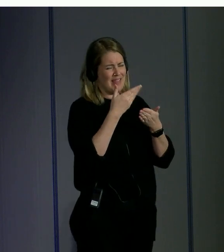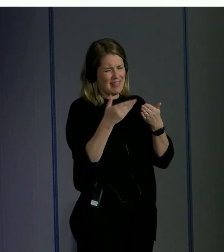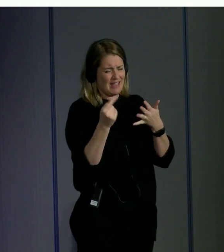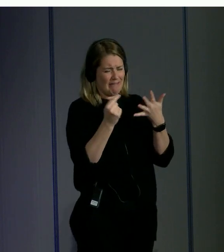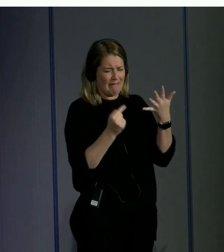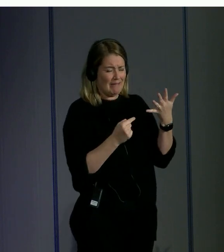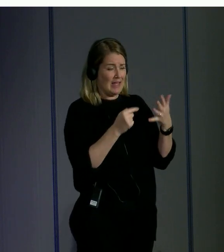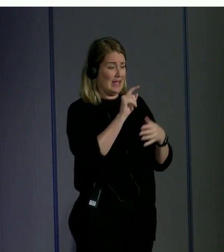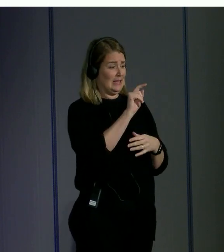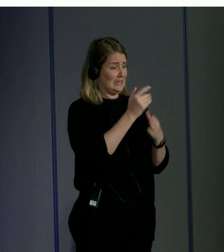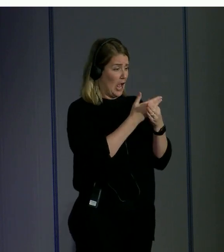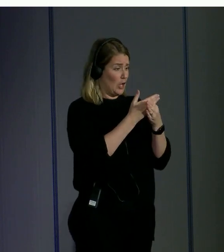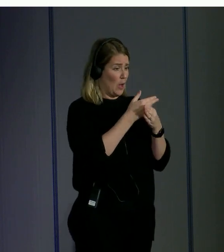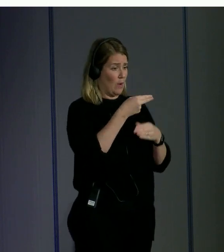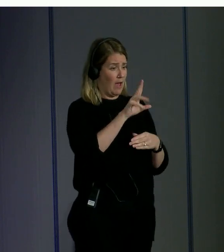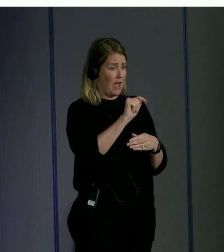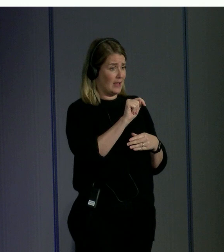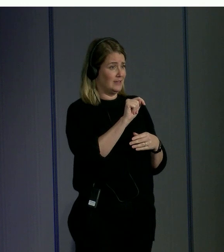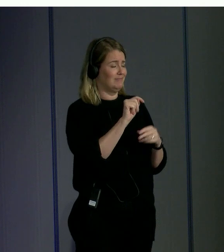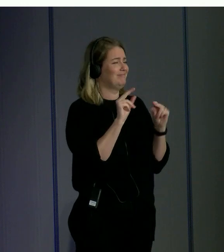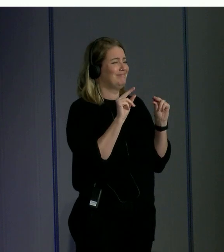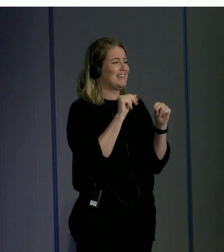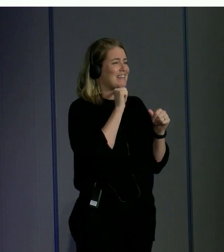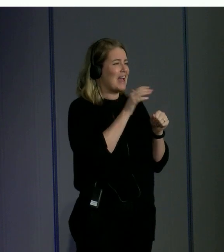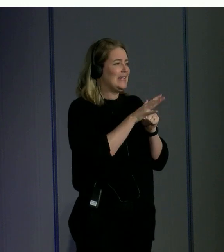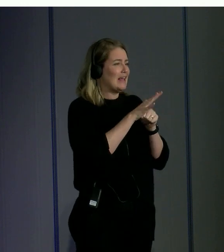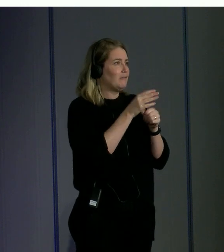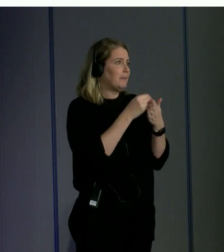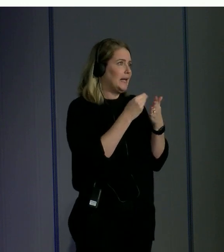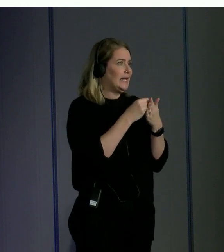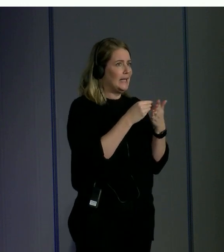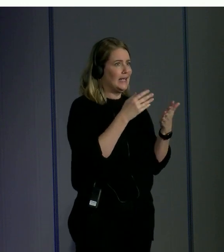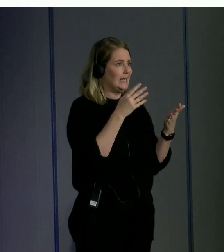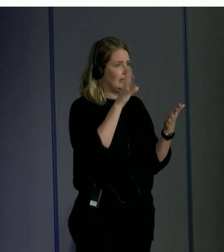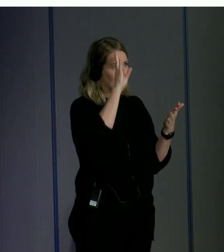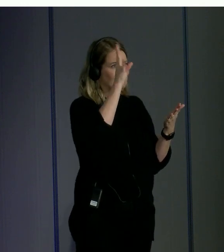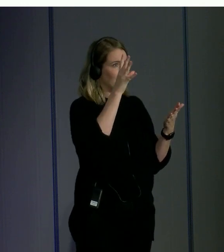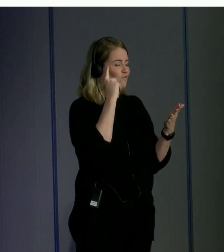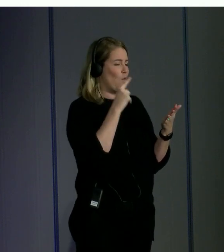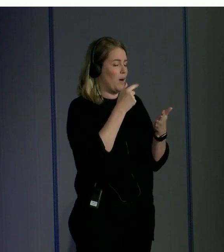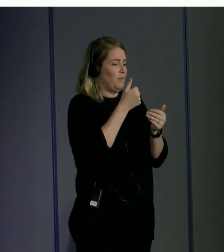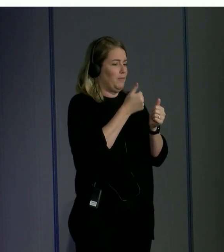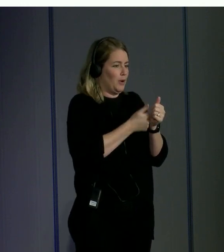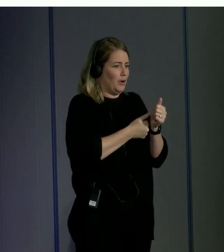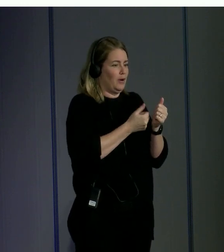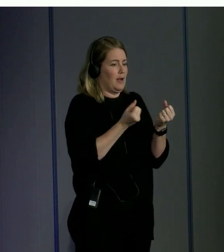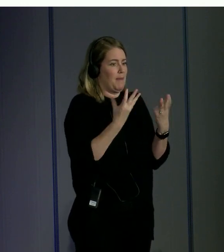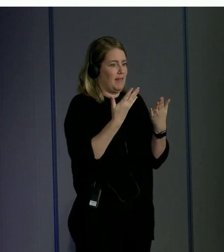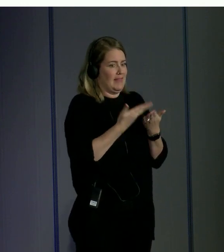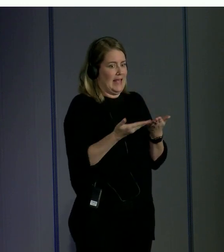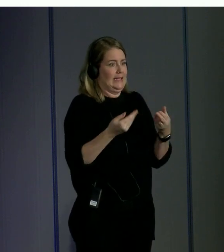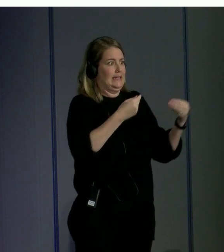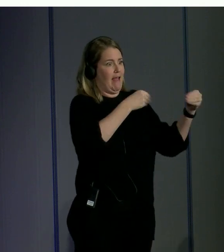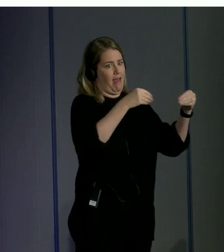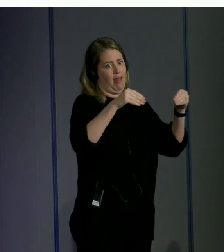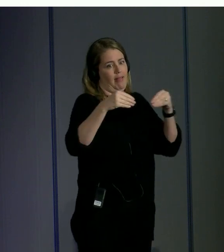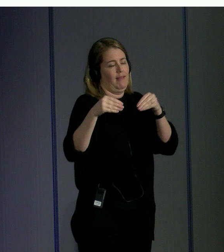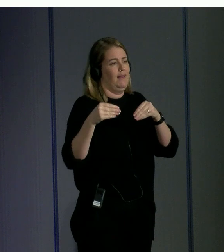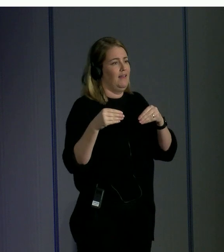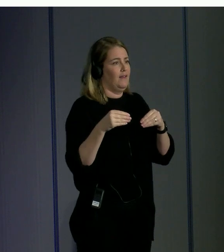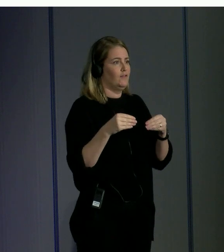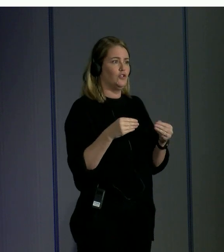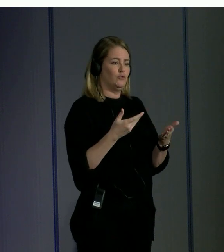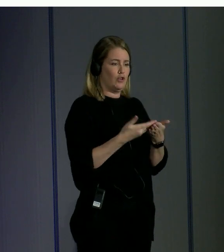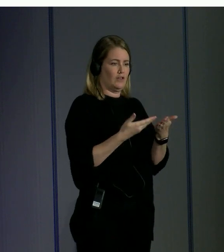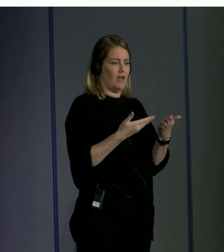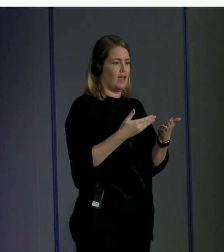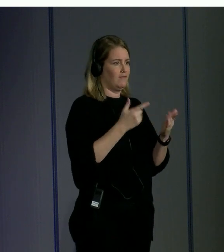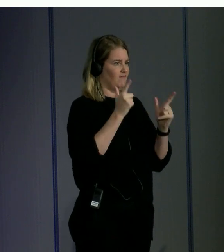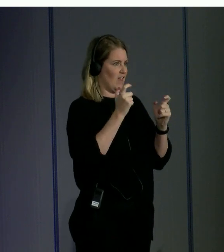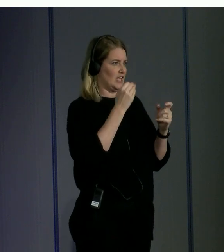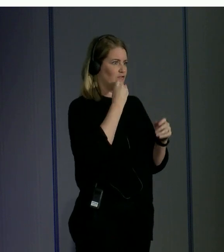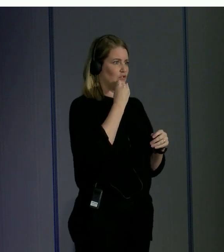KenTacoHut wouldn't make enough money for the amount of food being sold to justify the